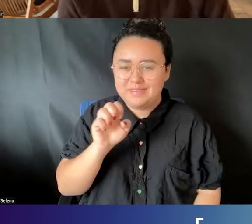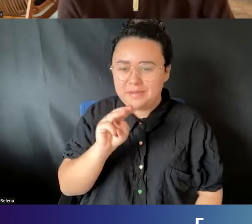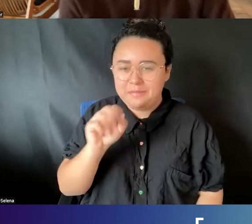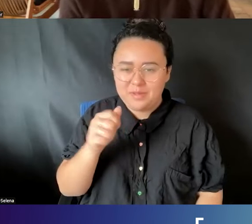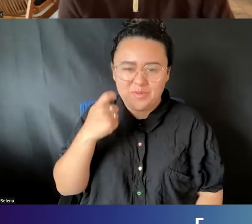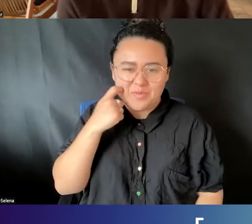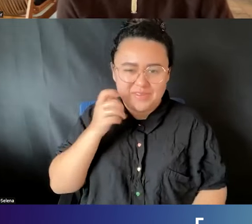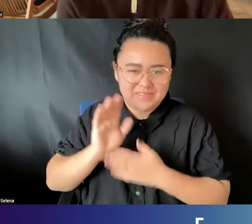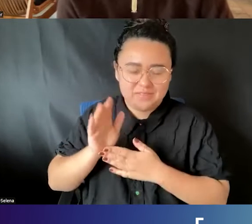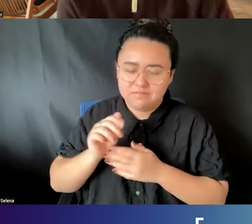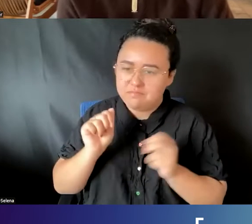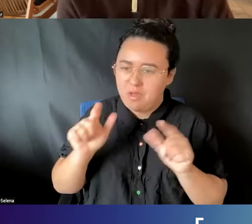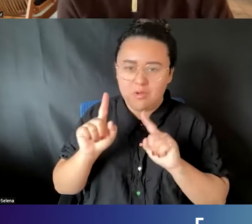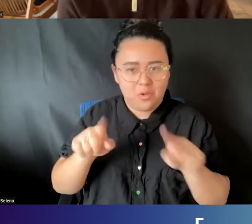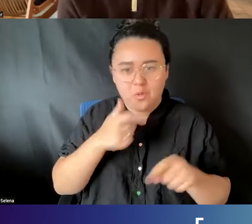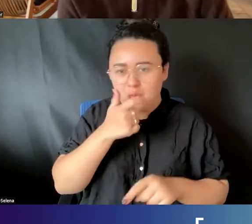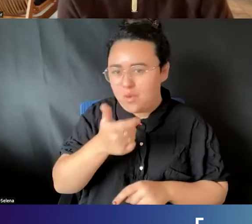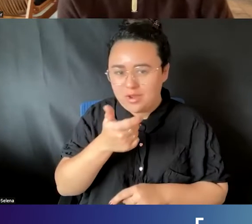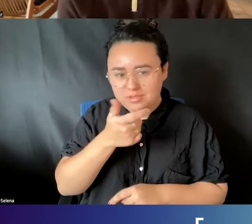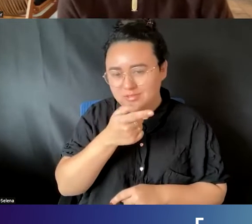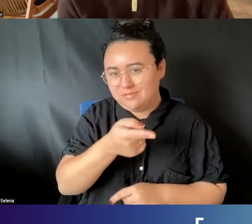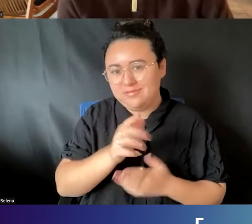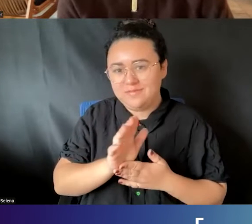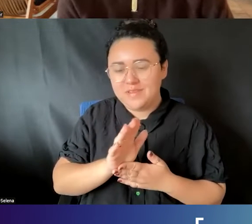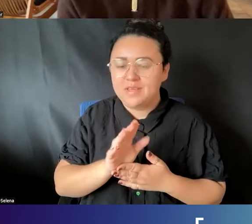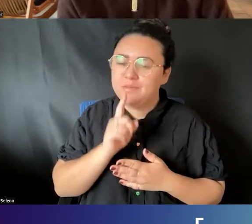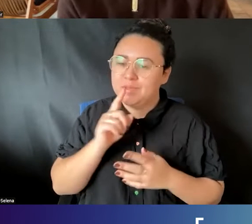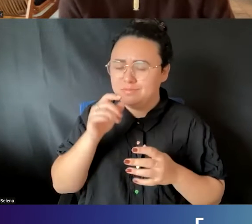Everyone should go out and see it. It's incredible.